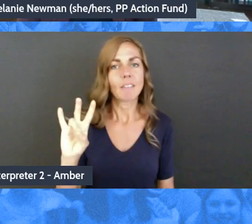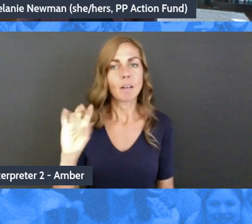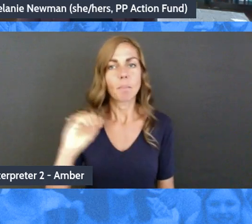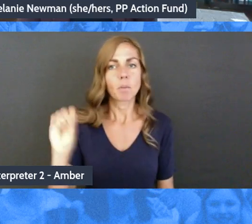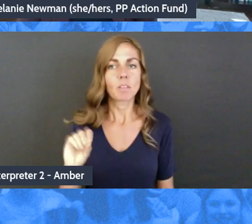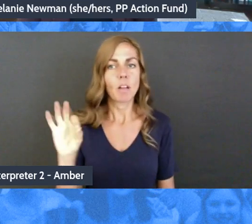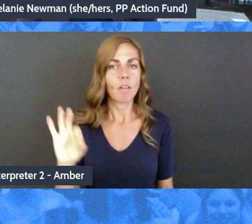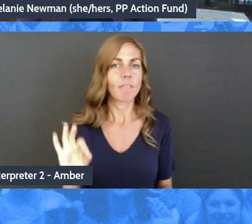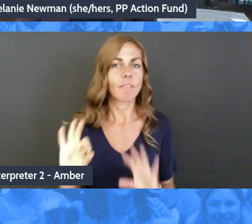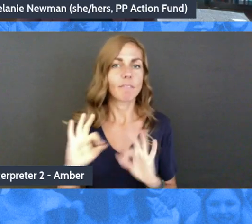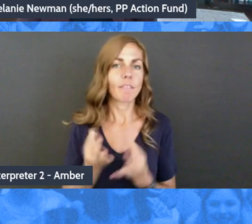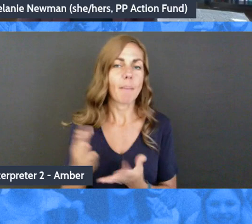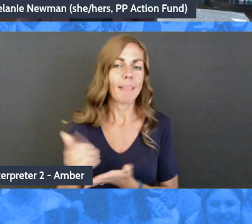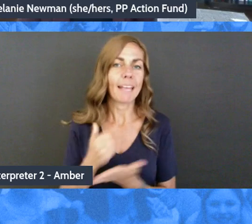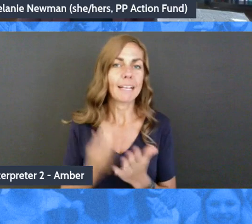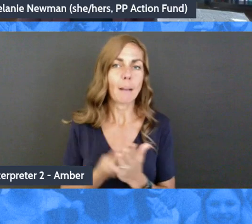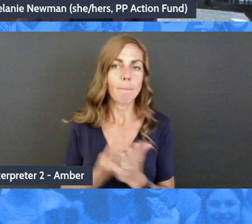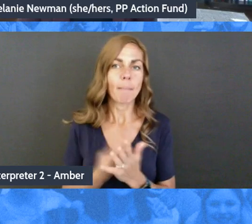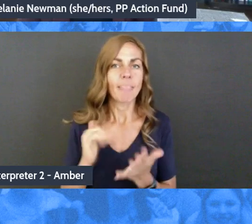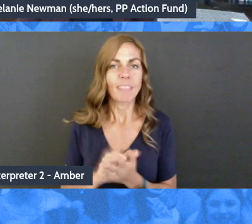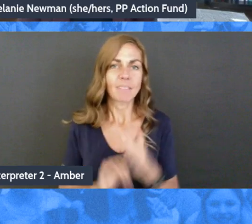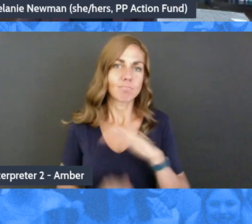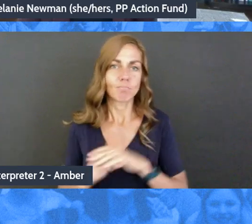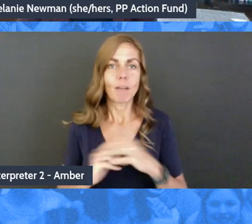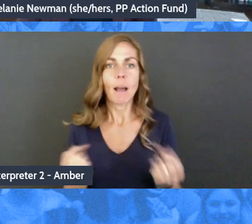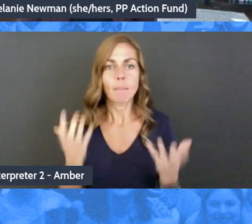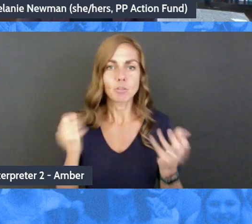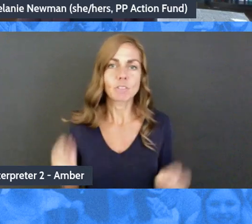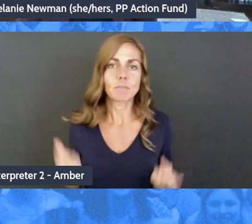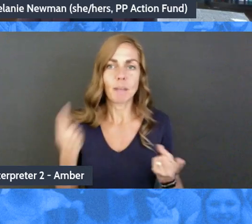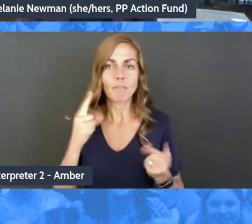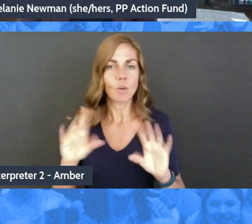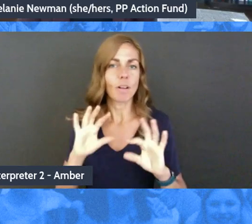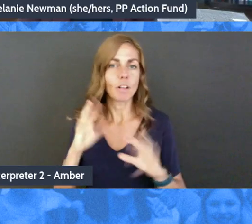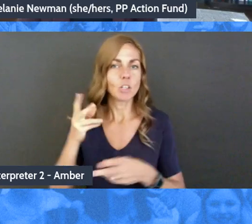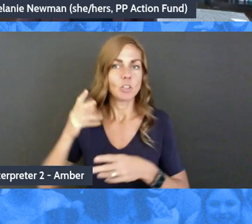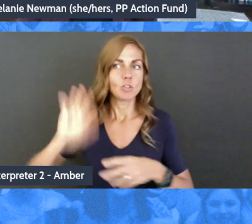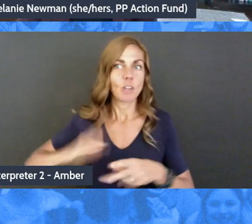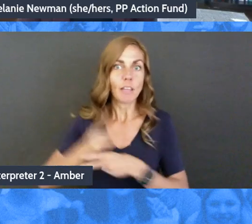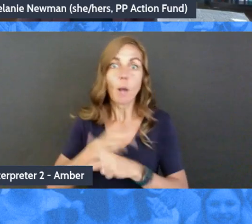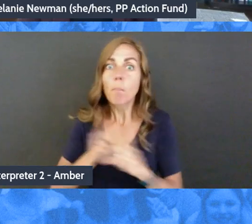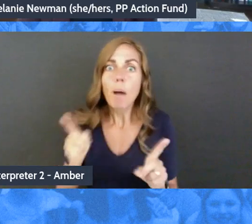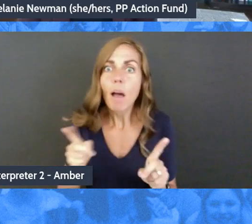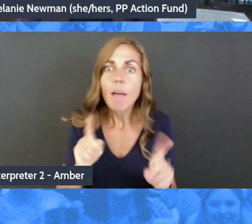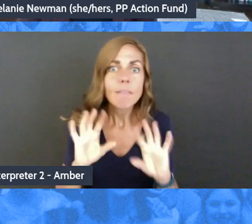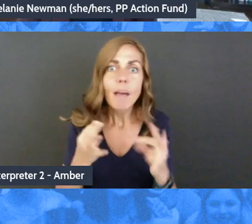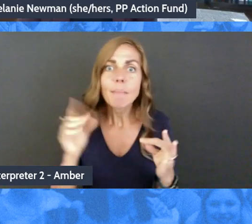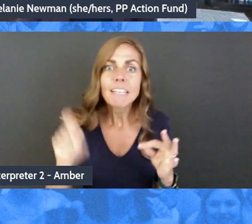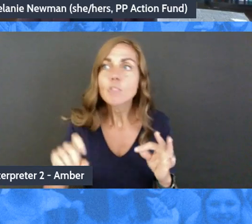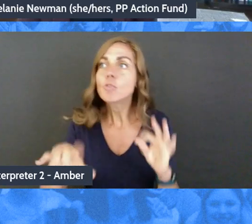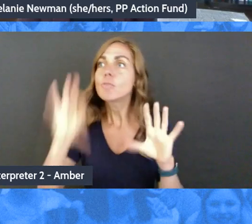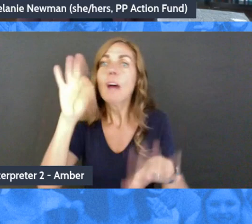That that is the cap that they would spend on child care. Families actually need to find child's care. There are child care deserts throughout the country